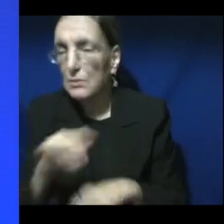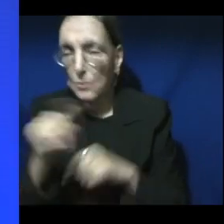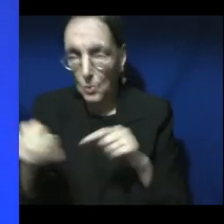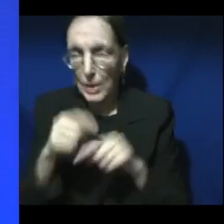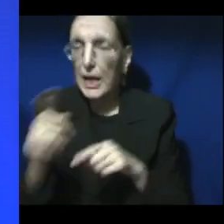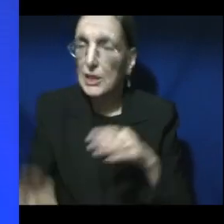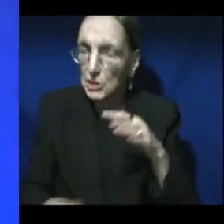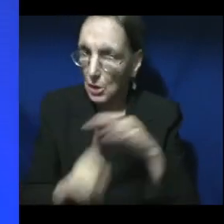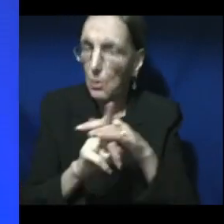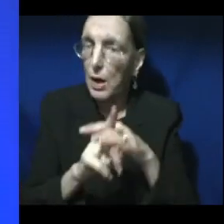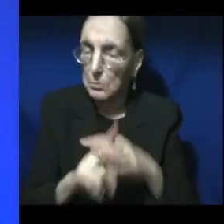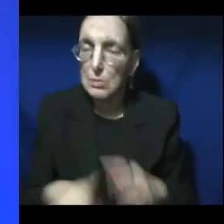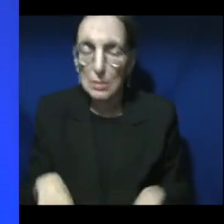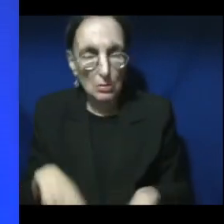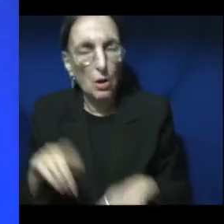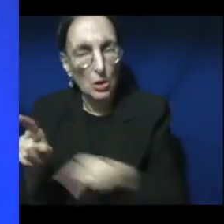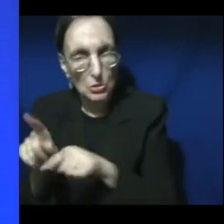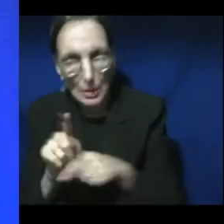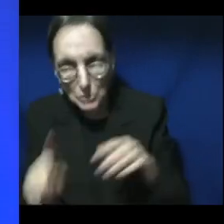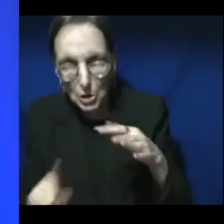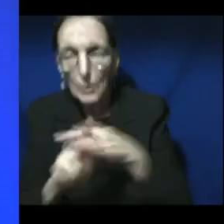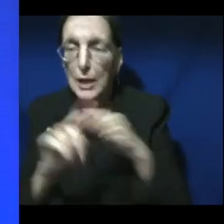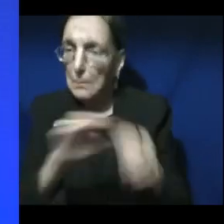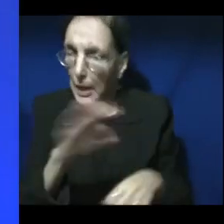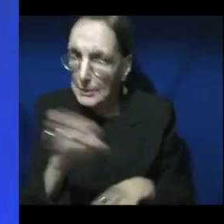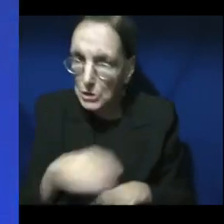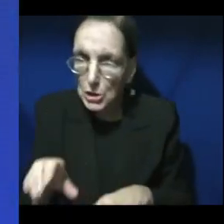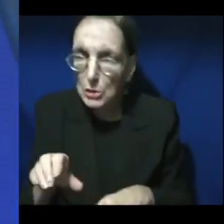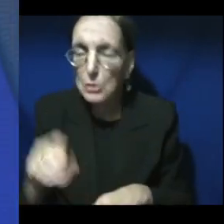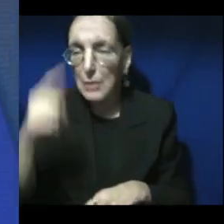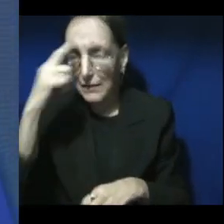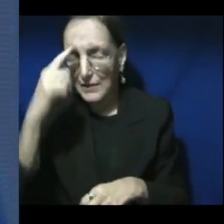I certainly think those things are important. We’ve done some work recently, even about hand